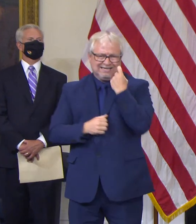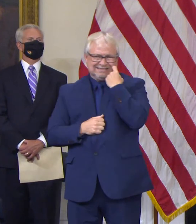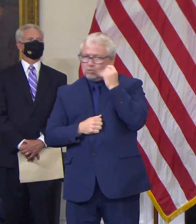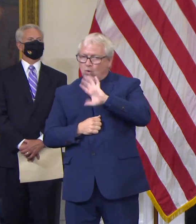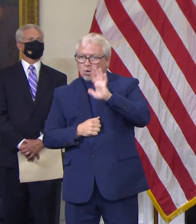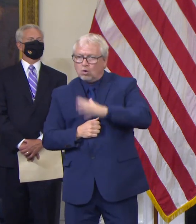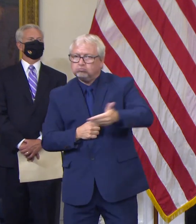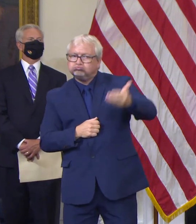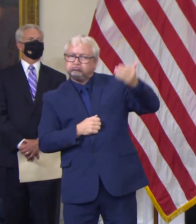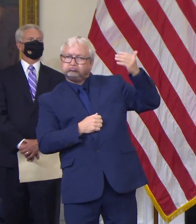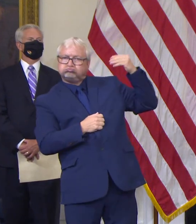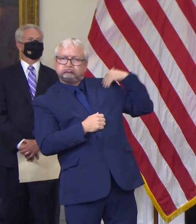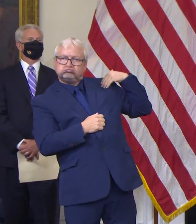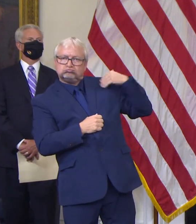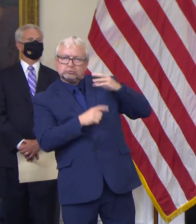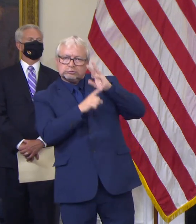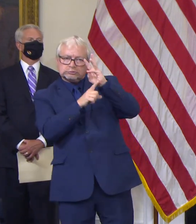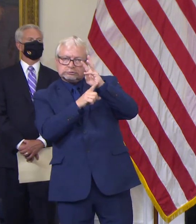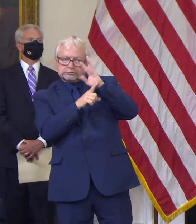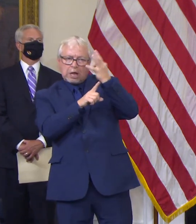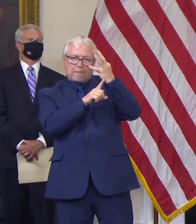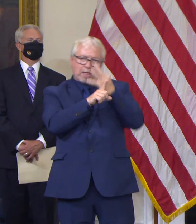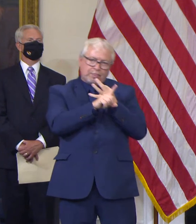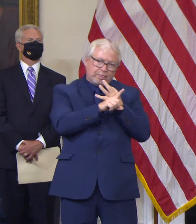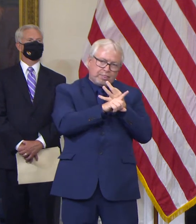So it's not just how many people do we get vaccinated the first time.